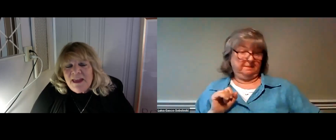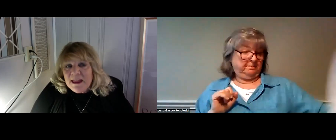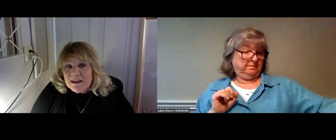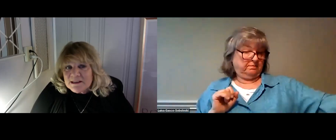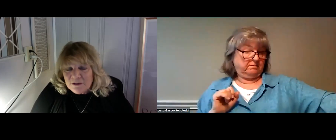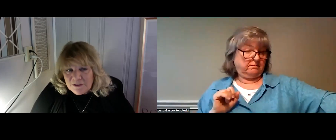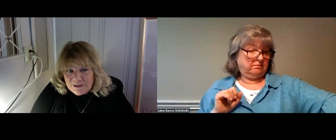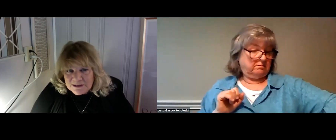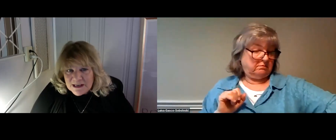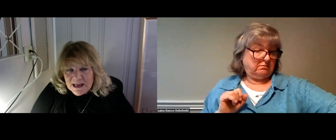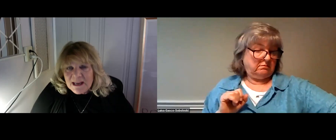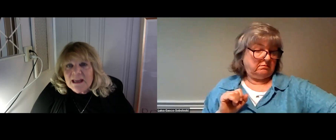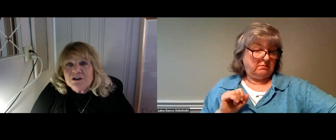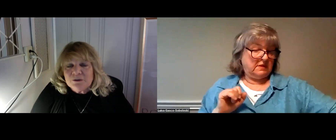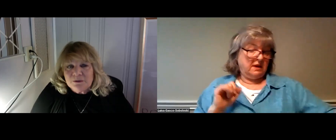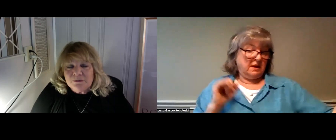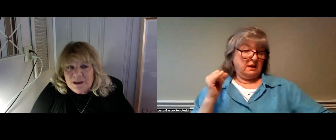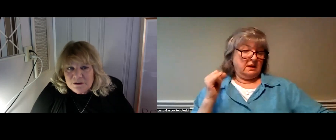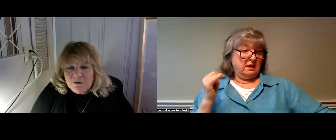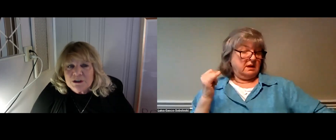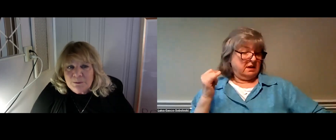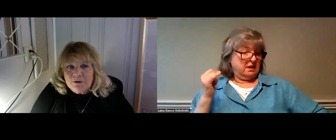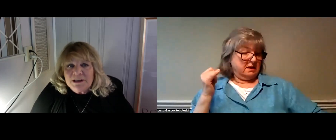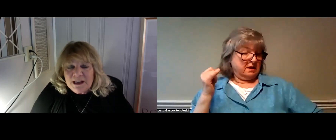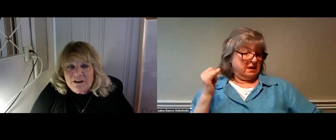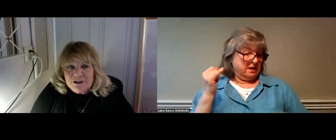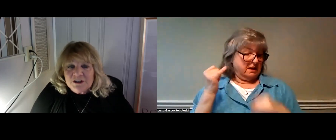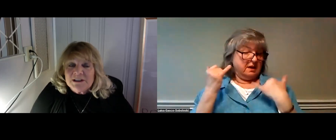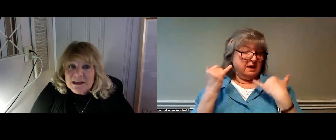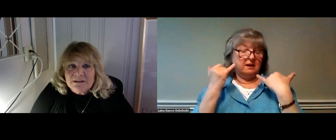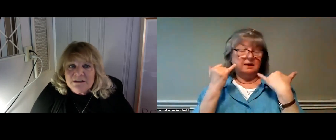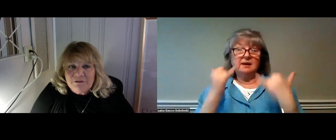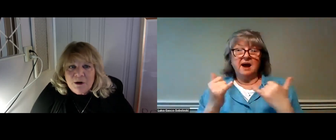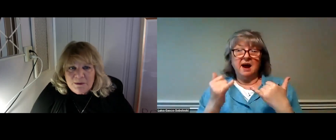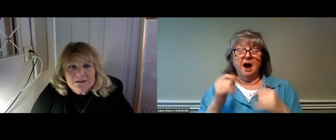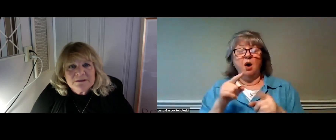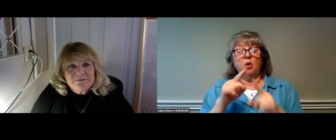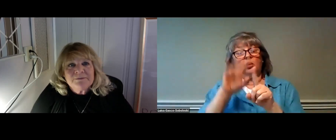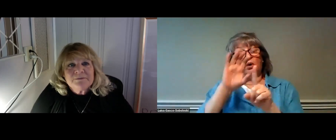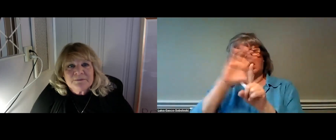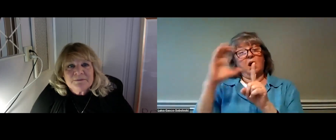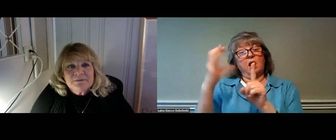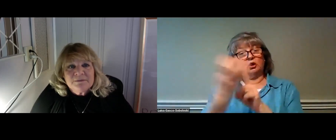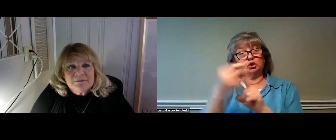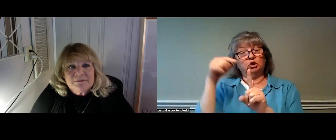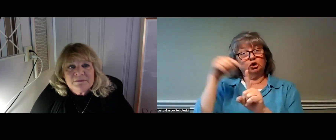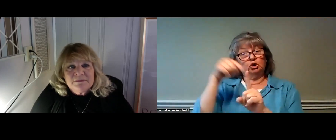the ASL that they're saying into written or spoken English. It takes a few moments.